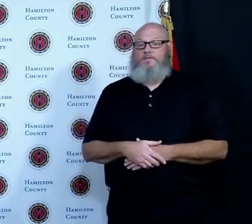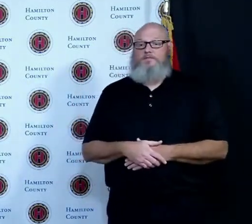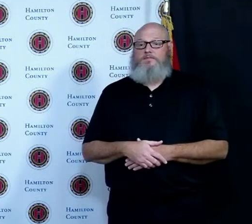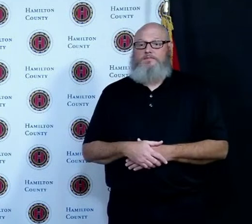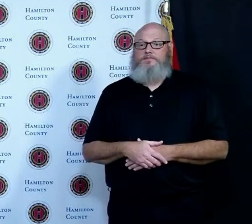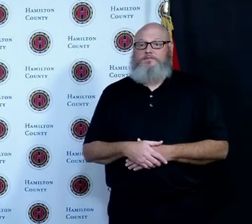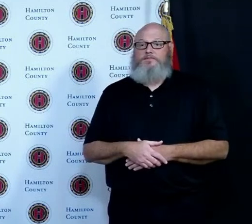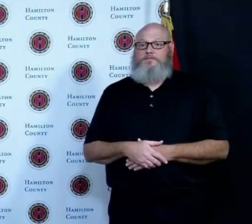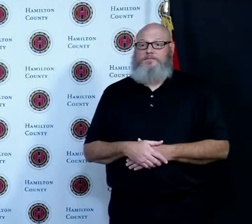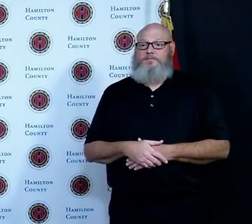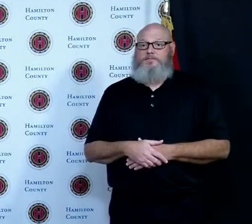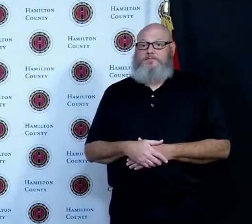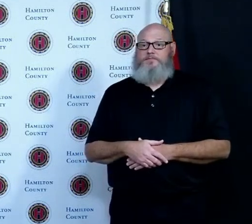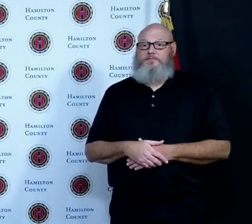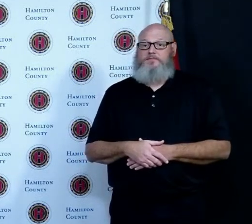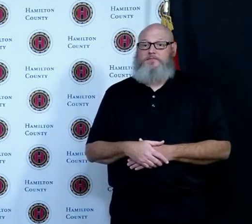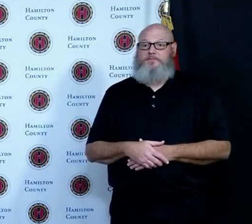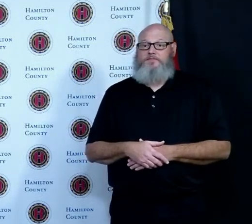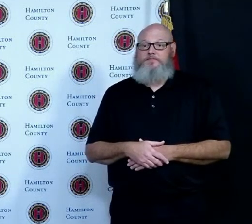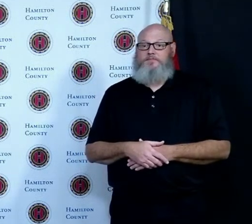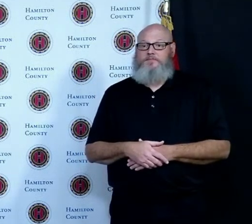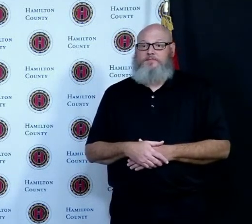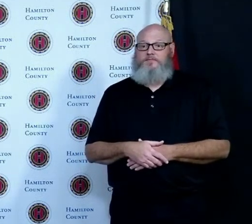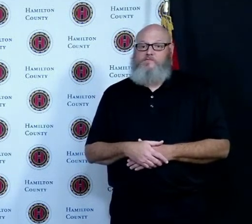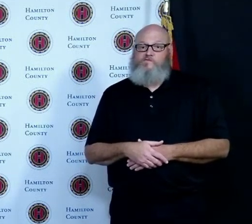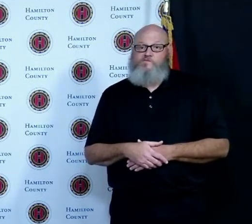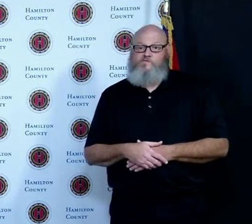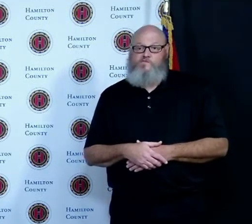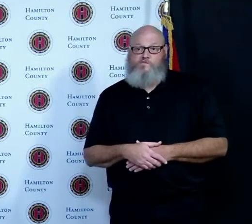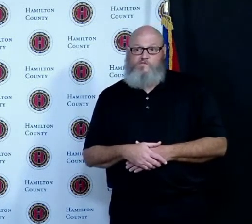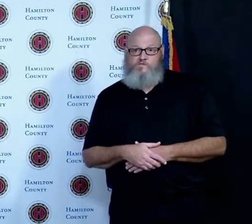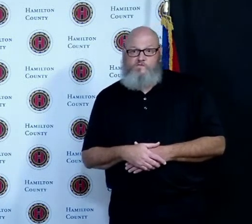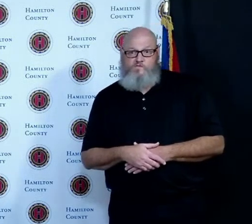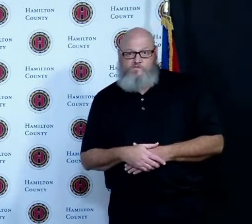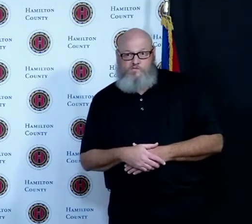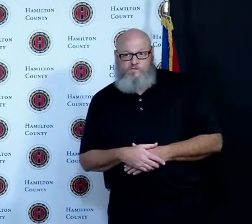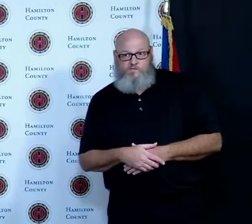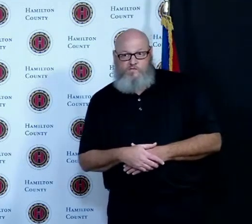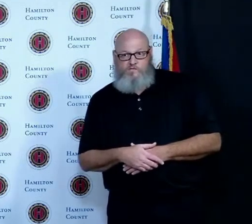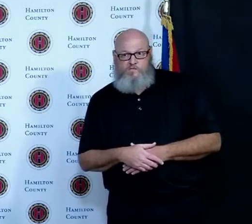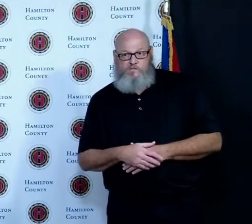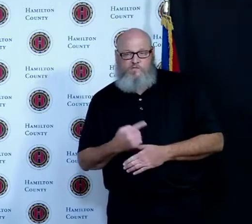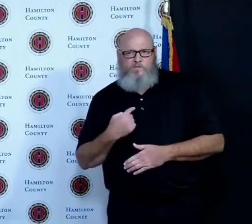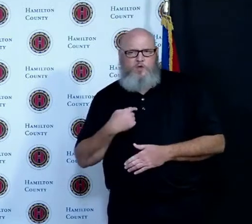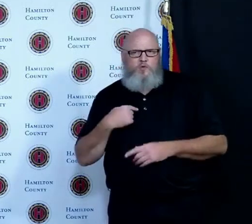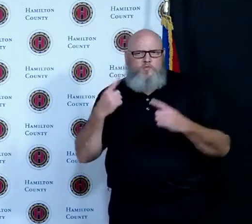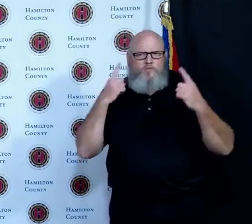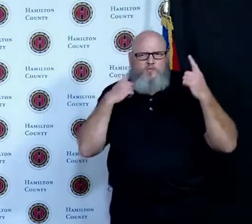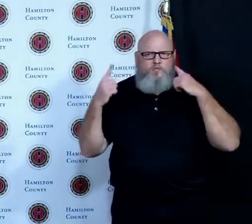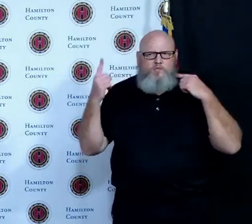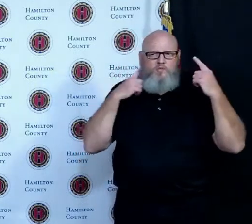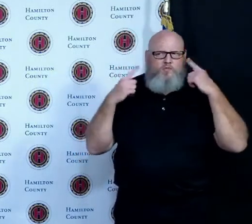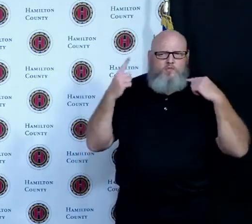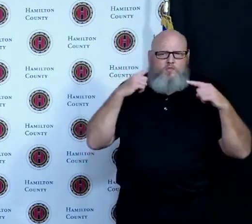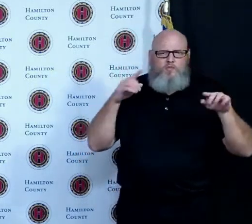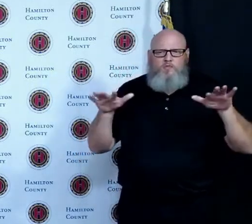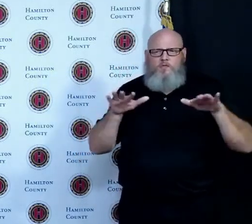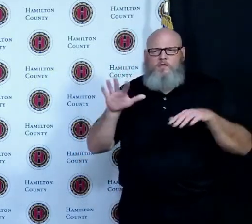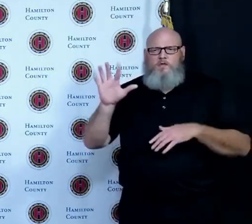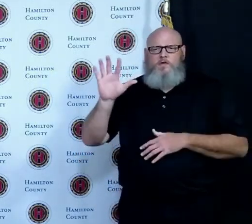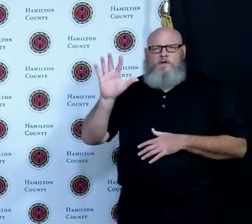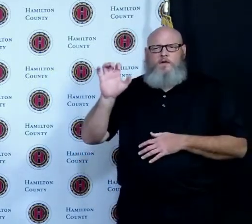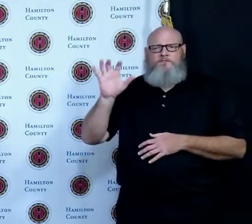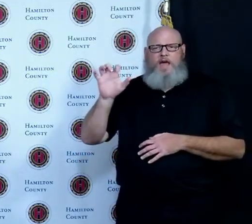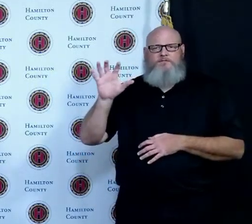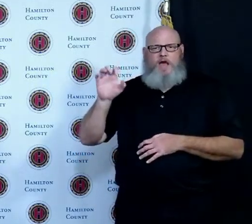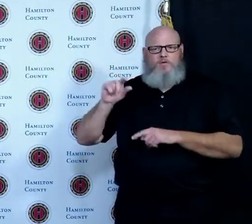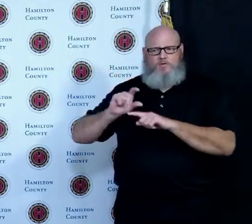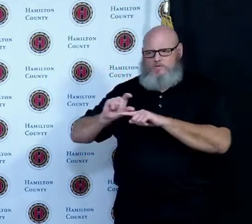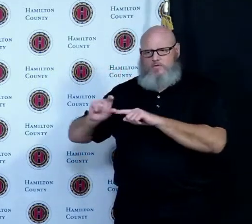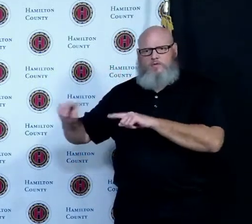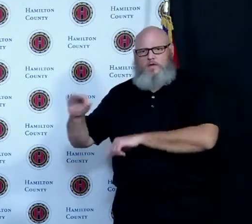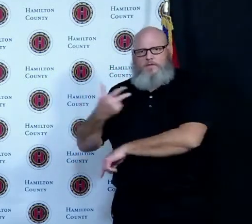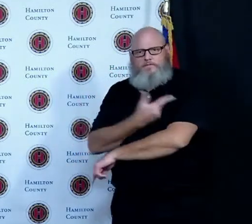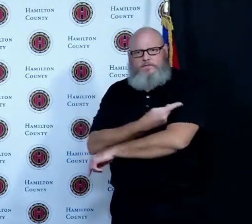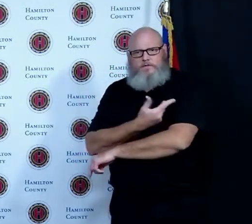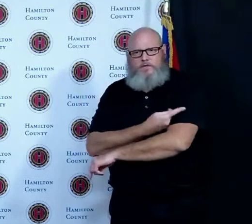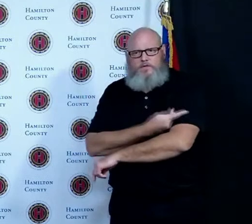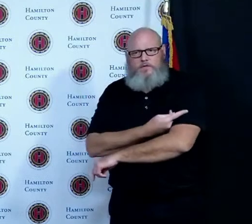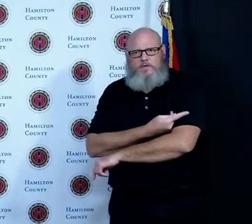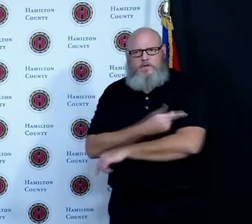so Greg we just heard that there are 500 doses that are available per week for us here just